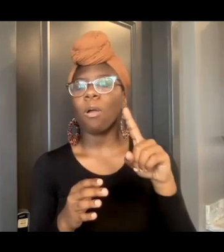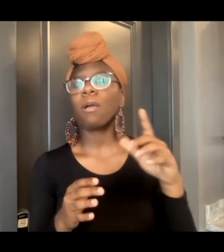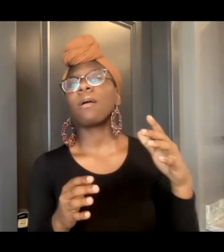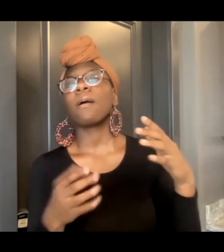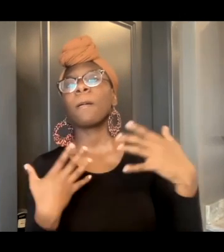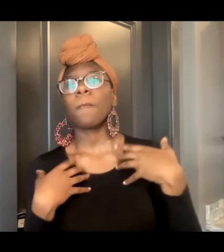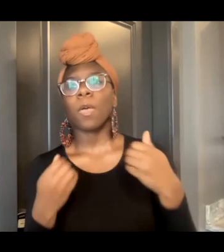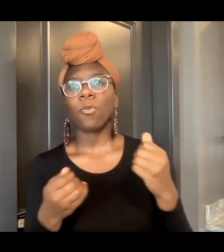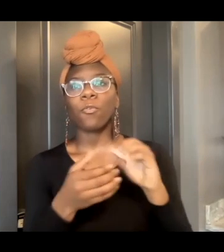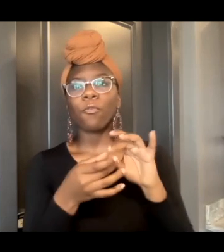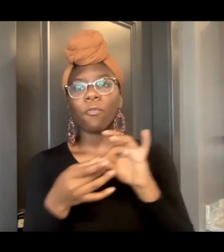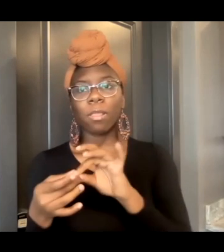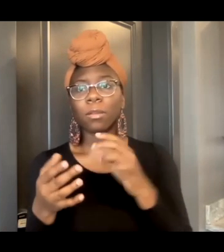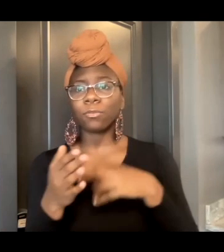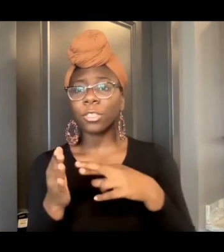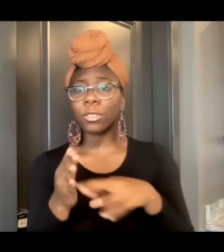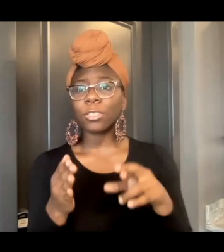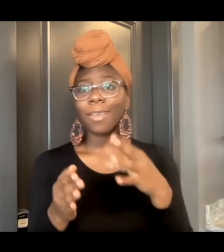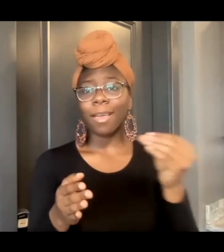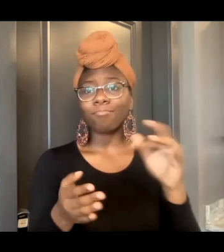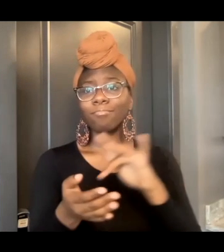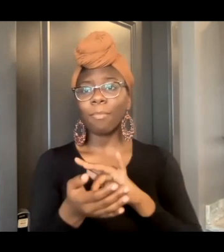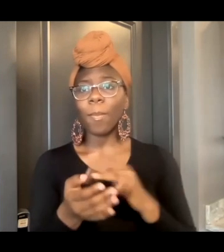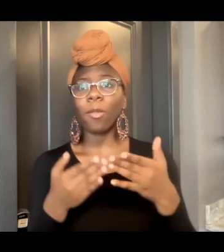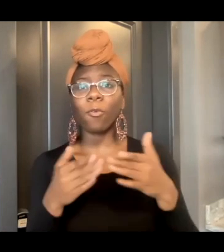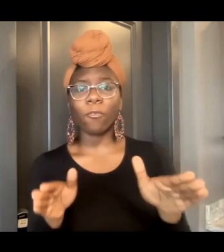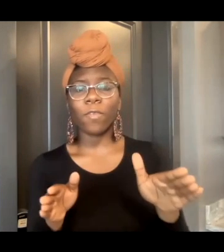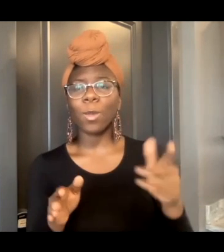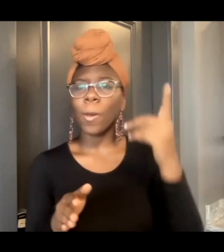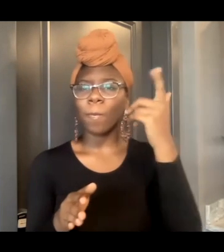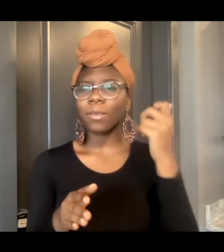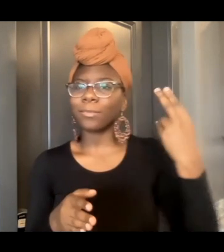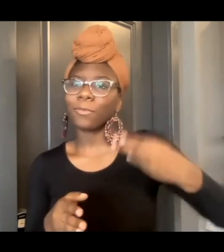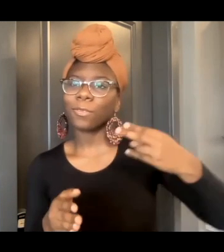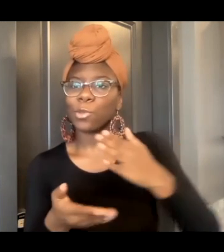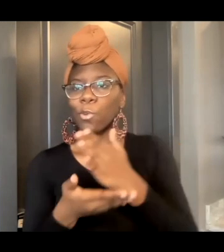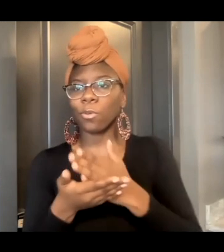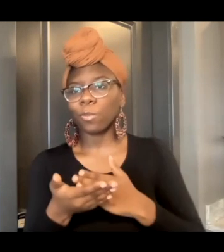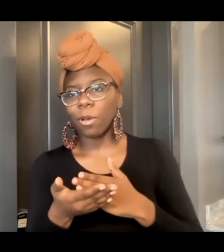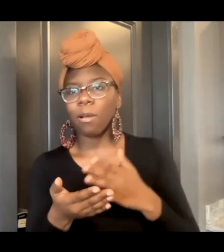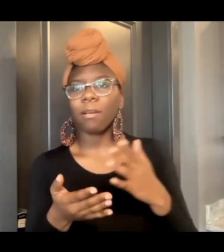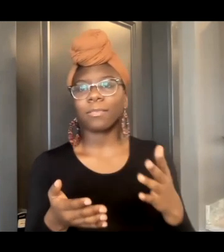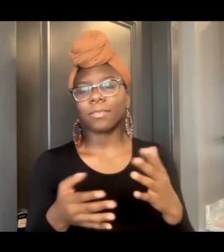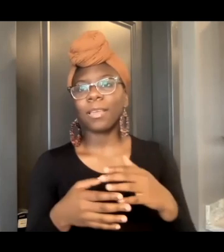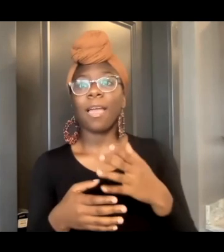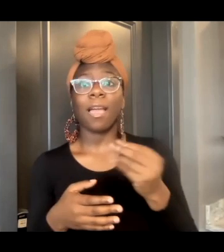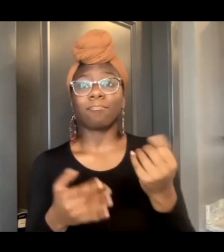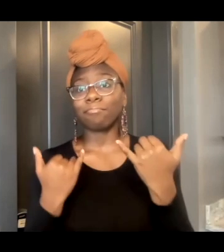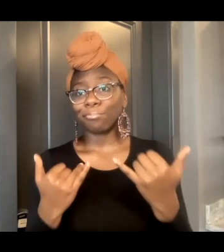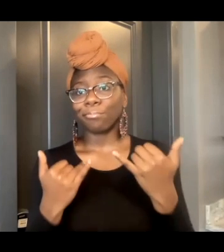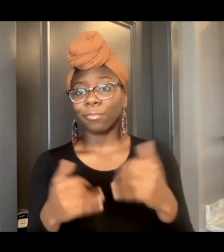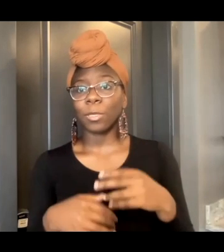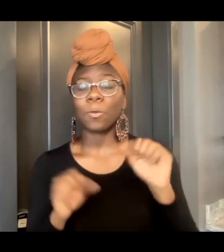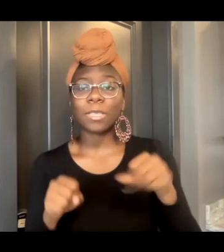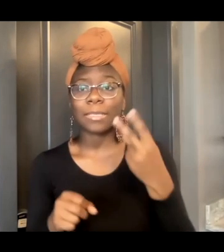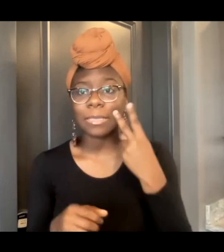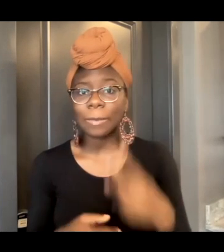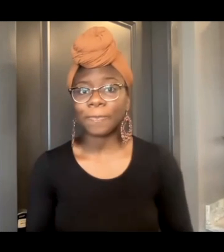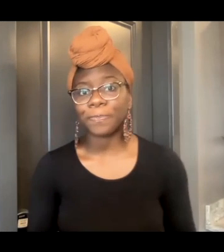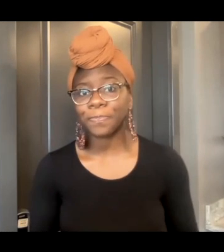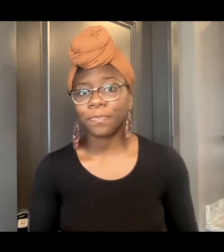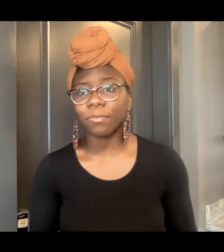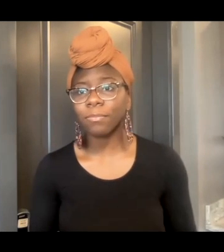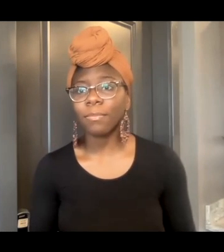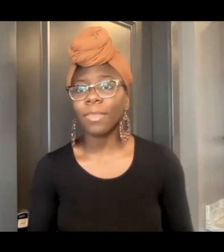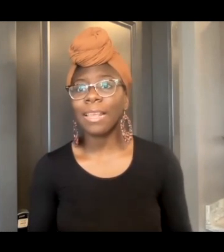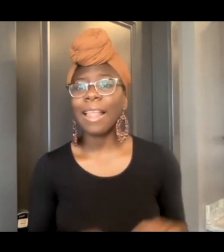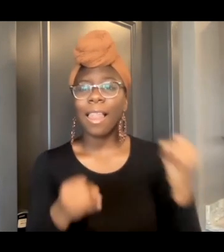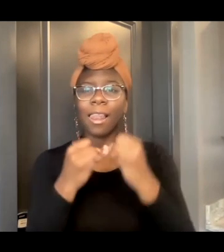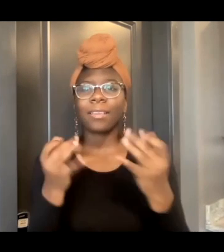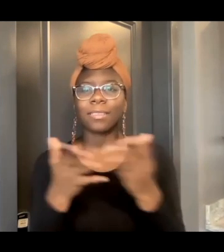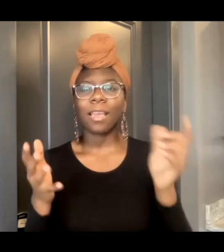related research and in the medical field, because of historical and current aspects.